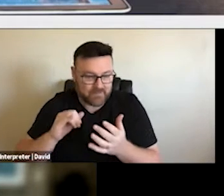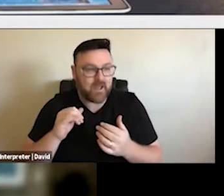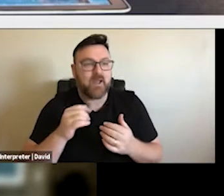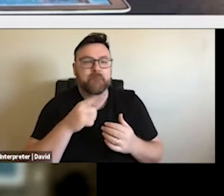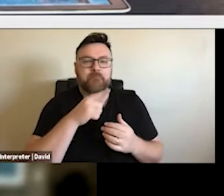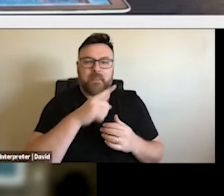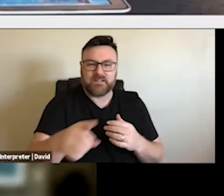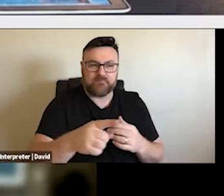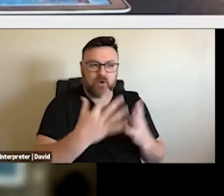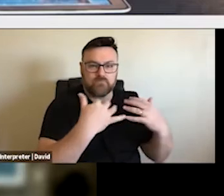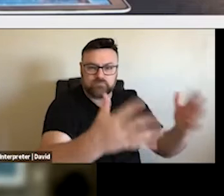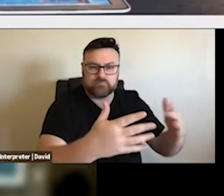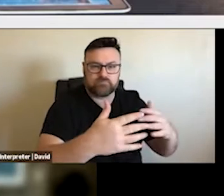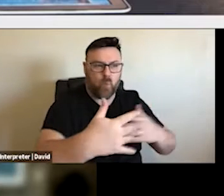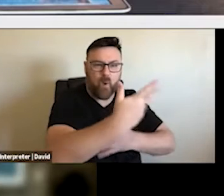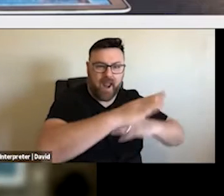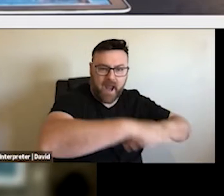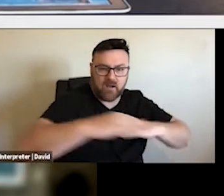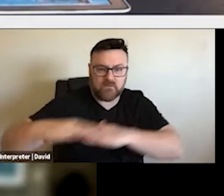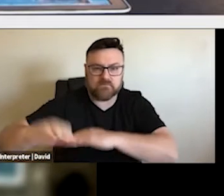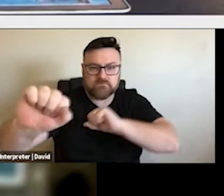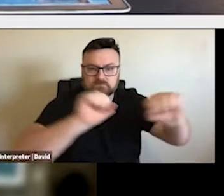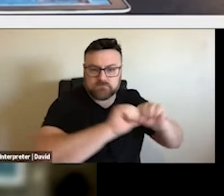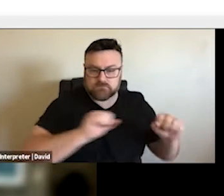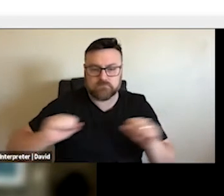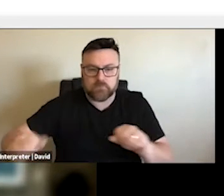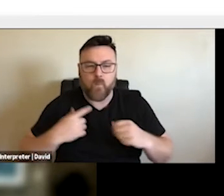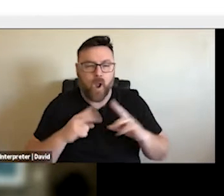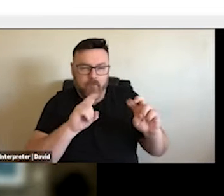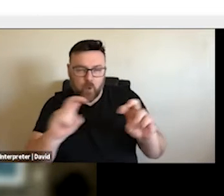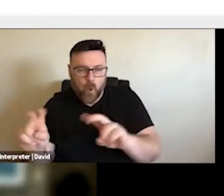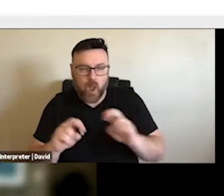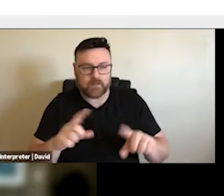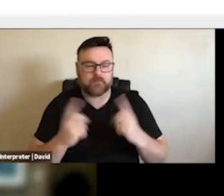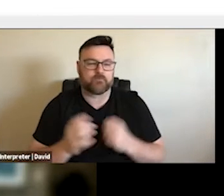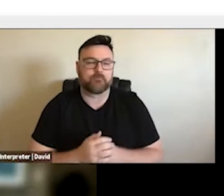In terms of what we will look at today, I will actually start with a bit of a snapshot